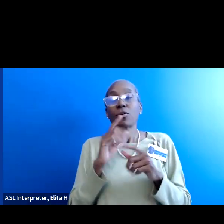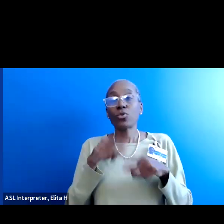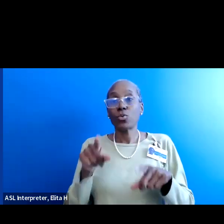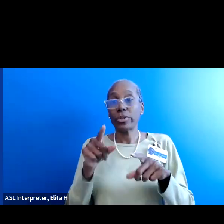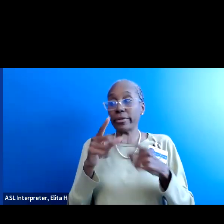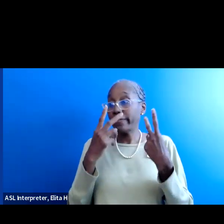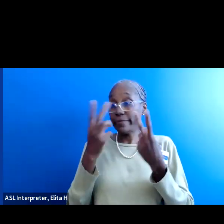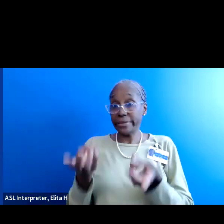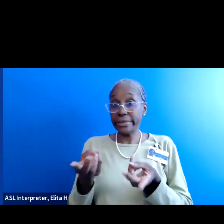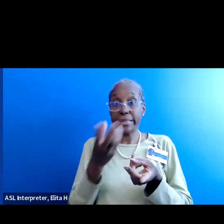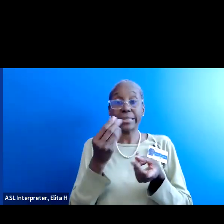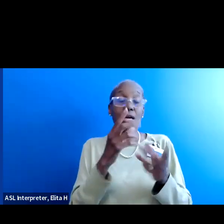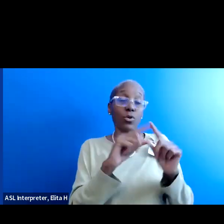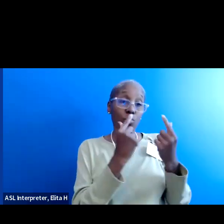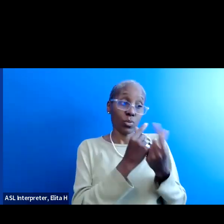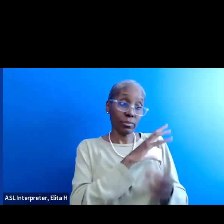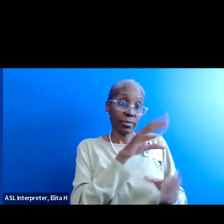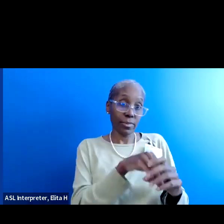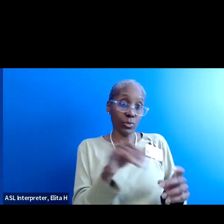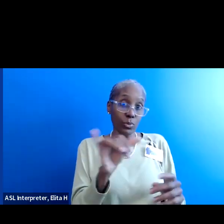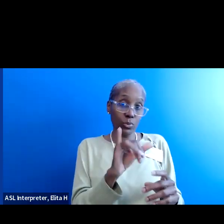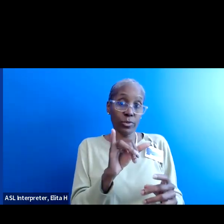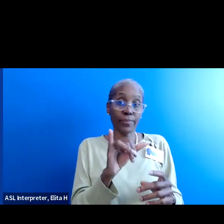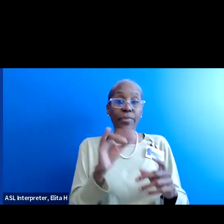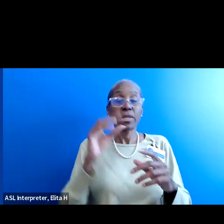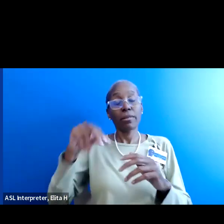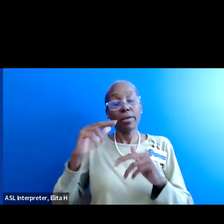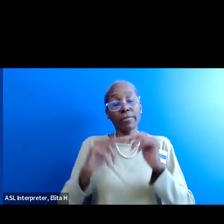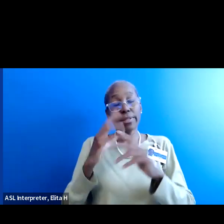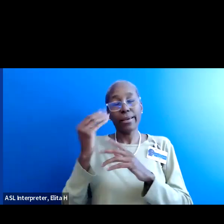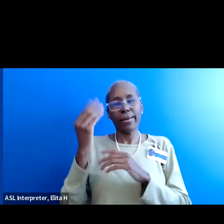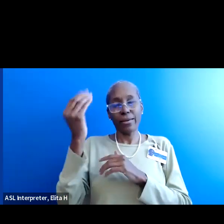and of course, group participation, both in the facility and outside of the facility.